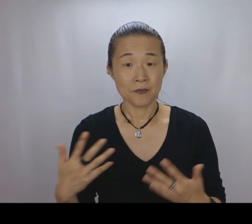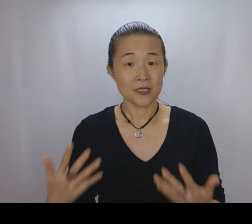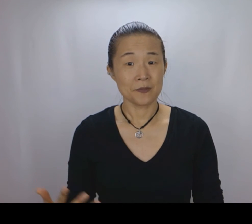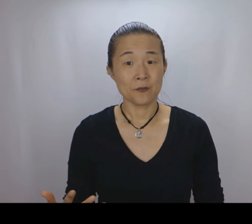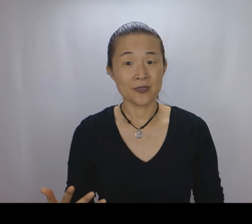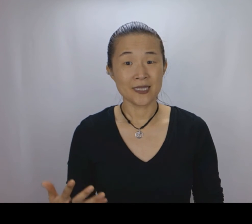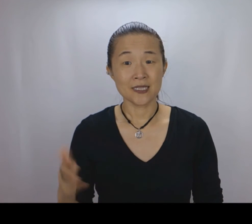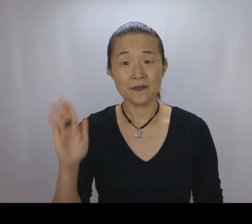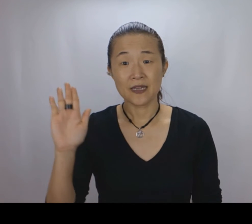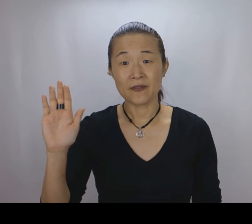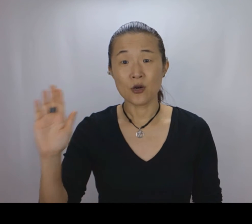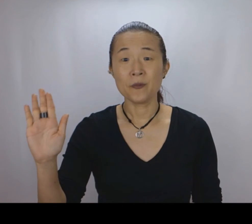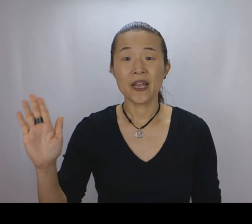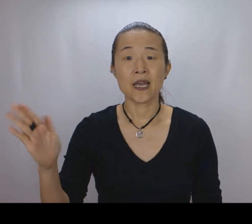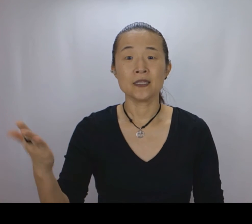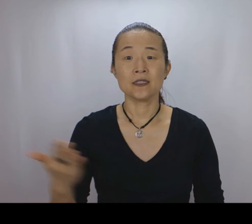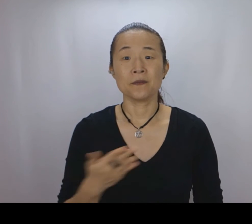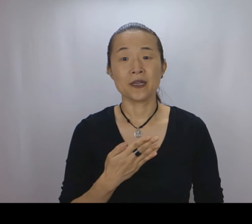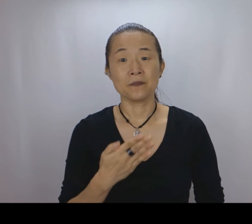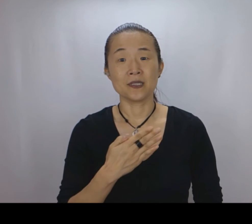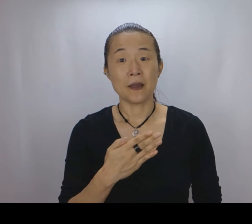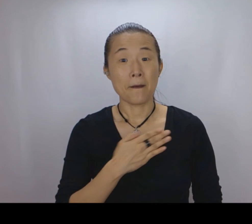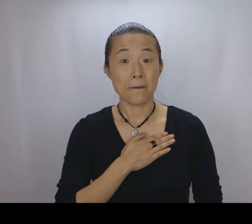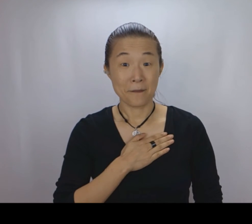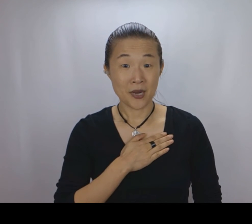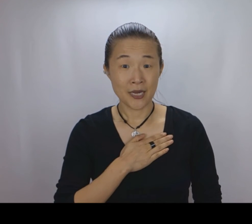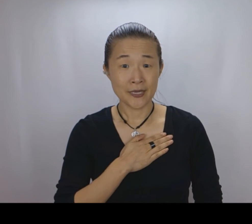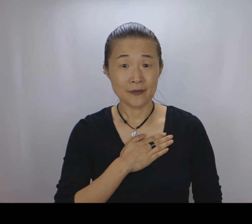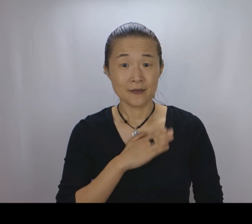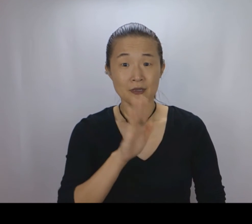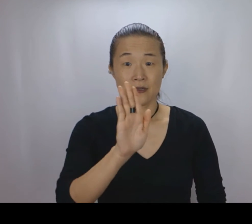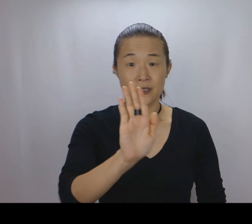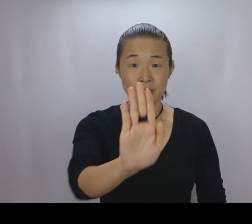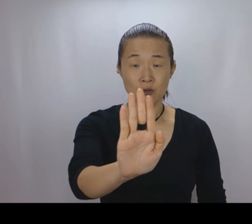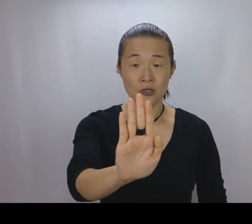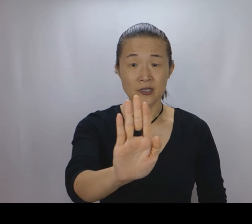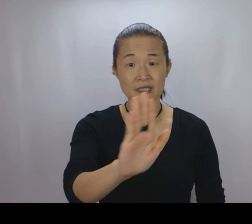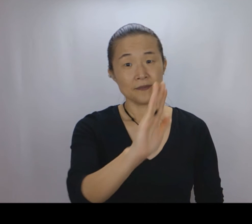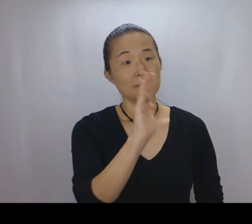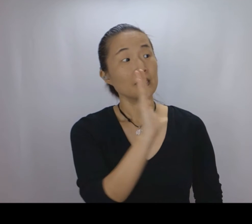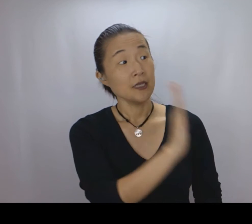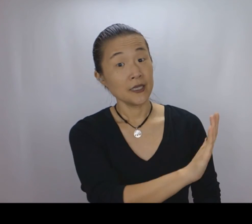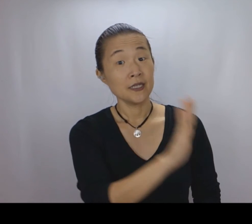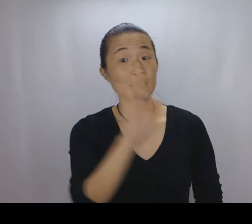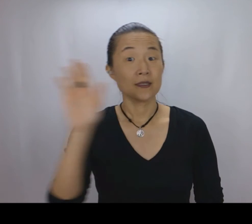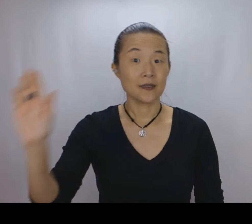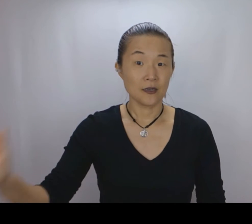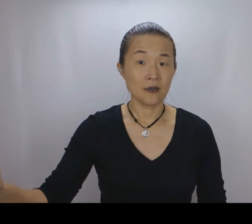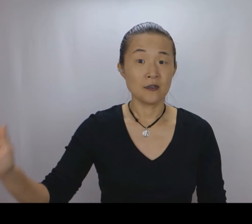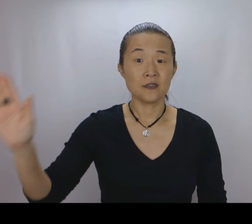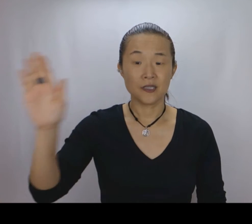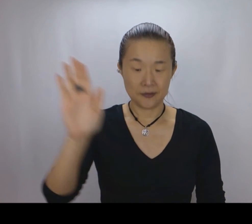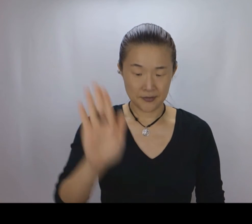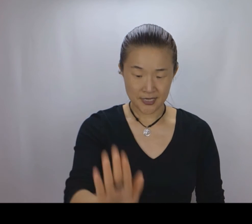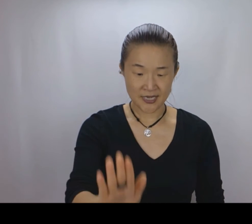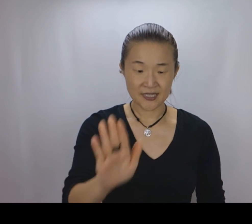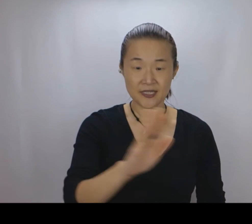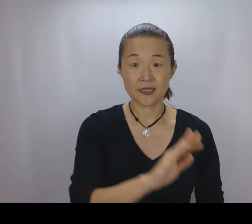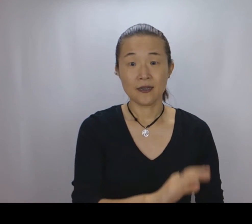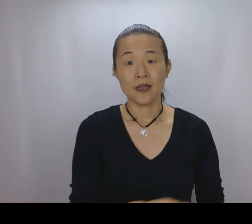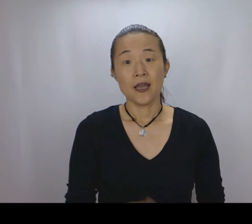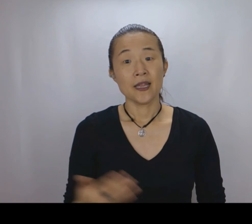but to be possessive you have an open hand so it becomes mine, yours, his, hers, its,